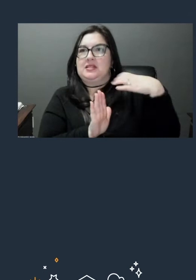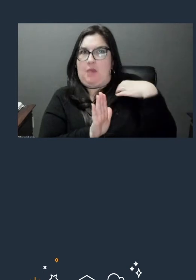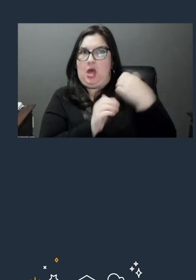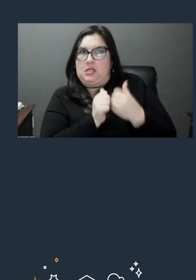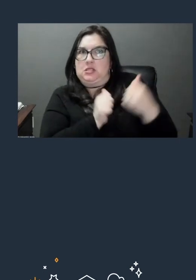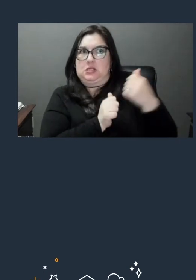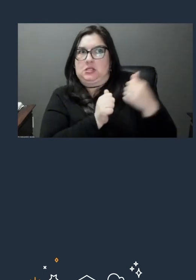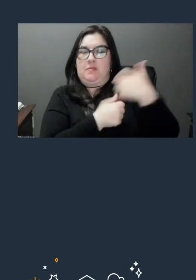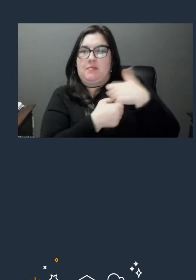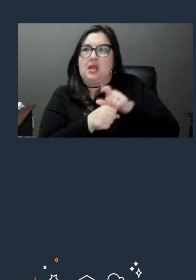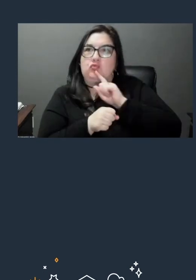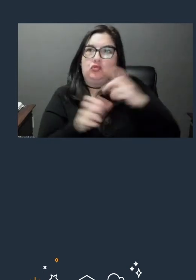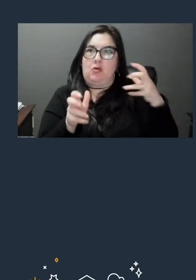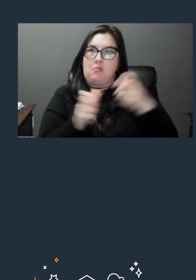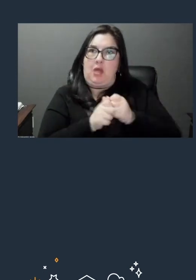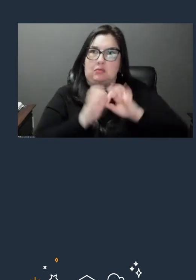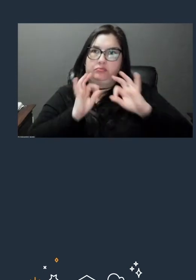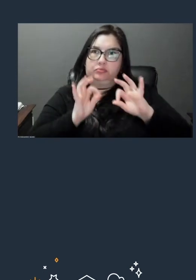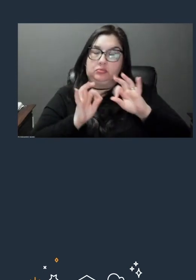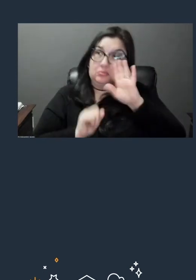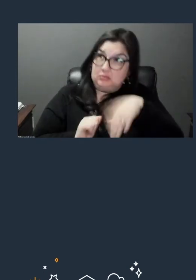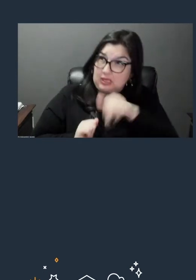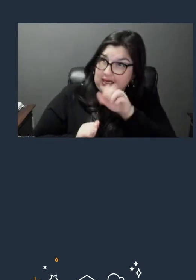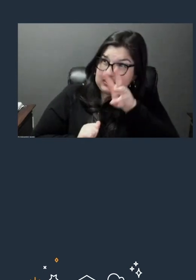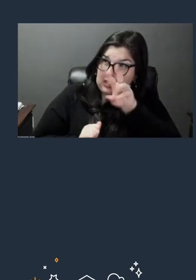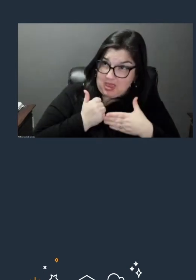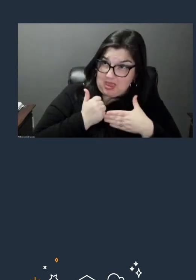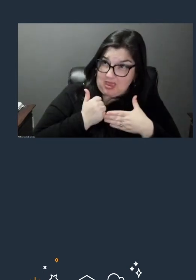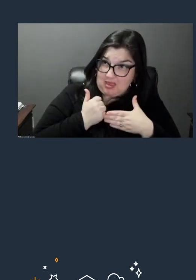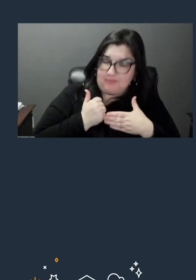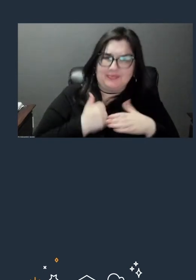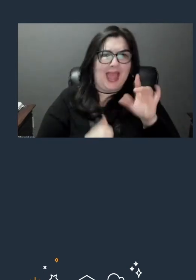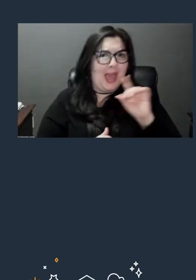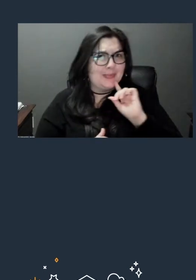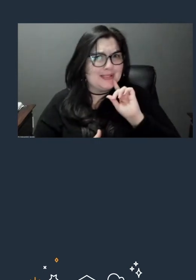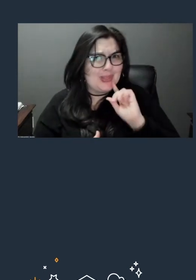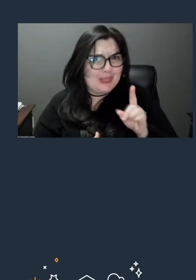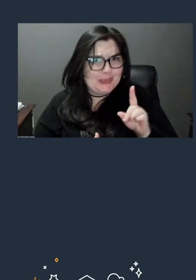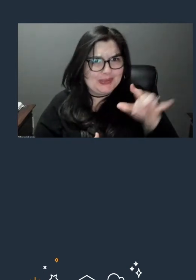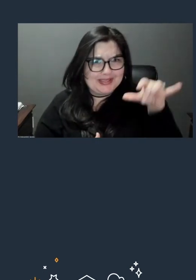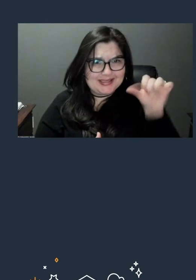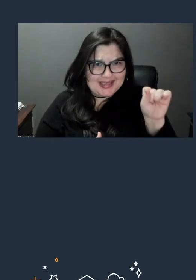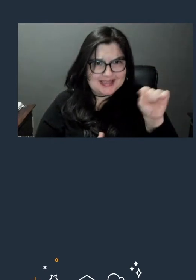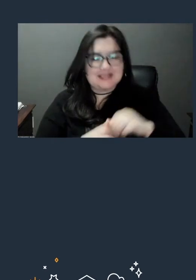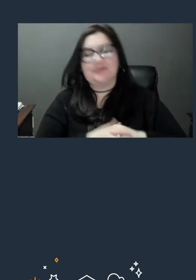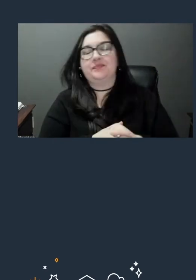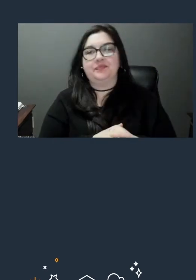Does AWS Backup help me answer that question? Now, this is where Backup Audit Manager comes in,